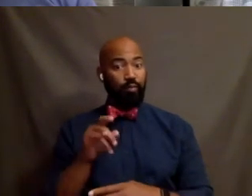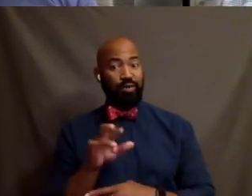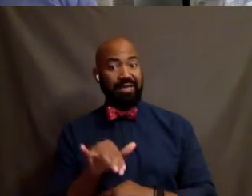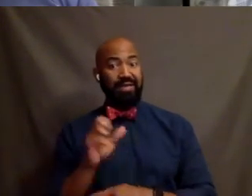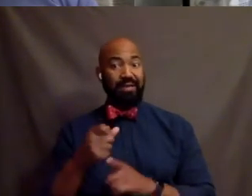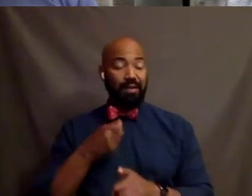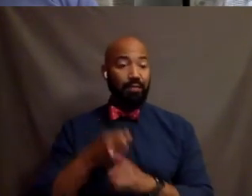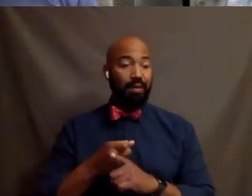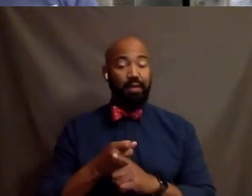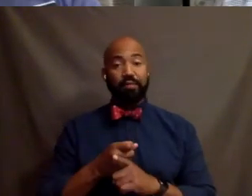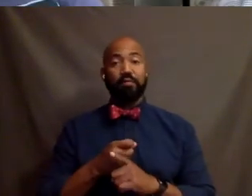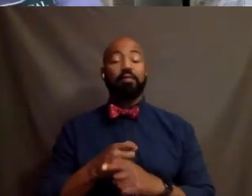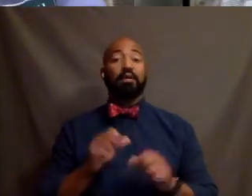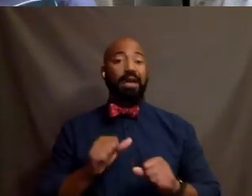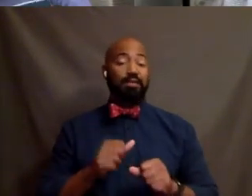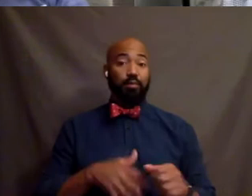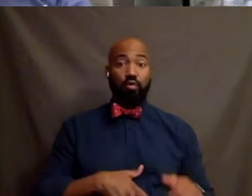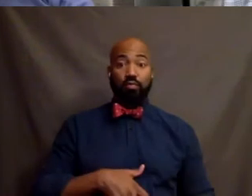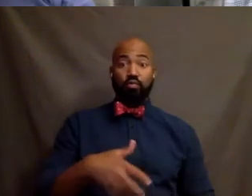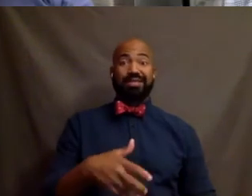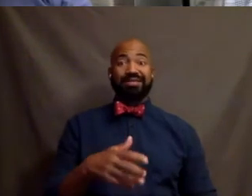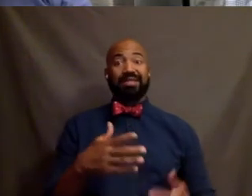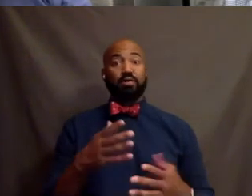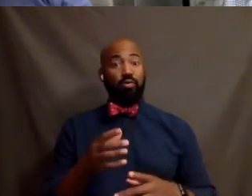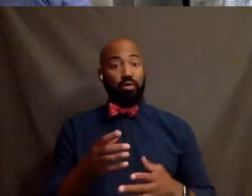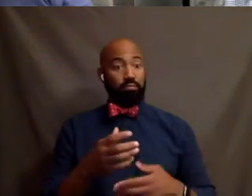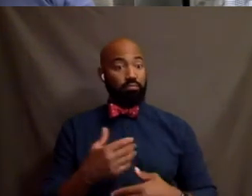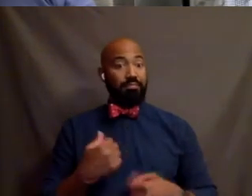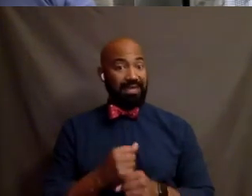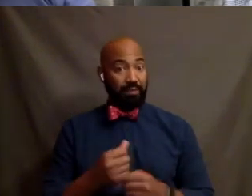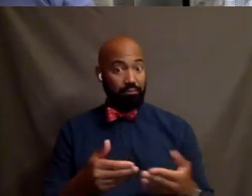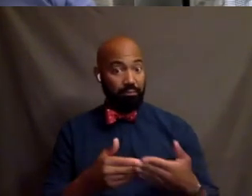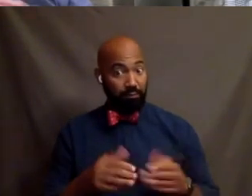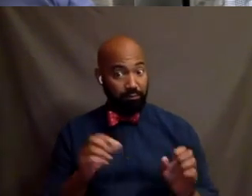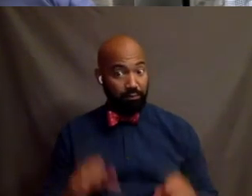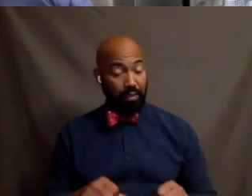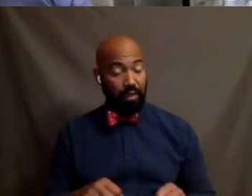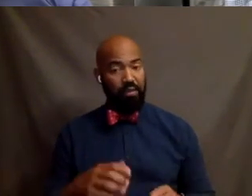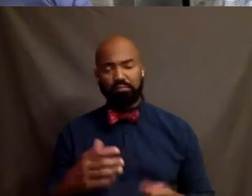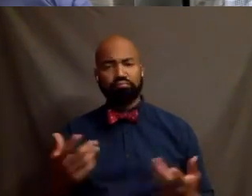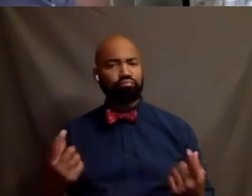or any other permanent changes? Yeah, that's a great question. I mean the point of puberty blockers